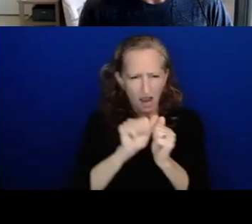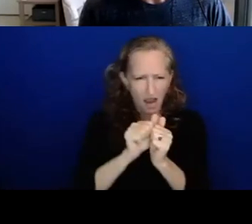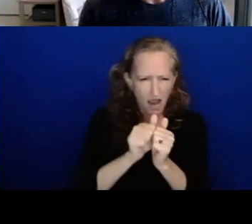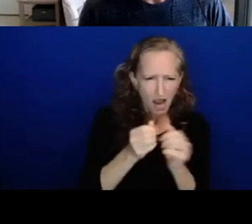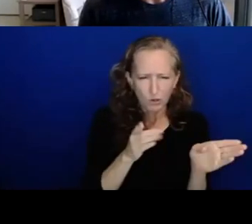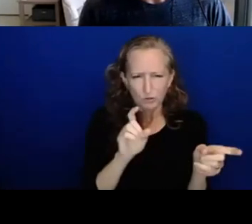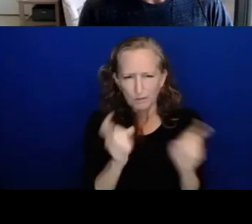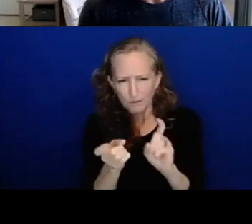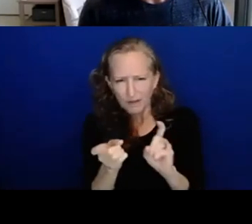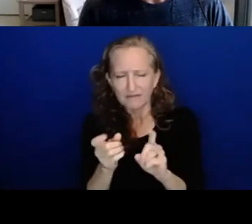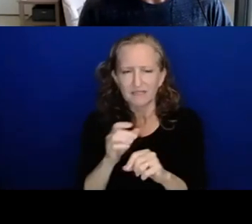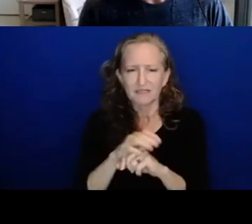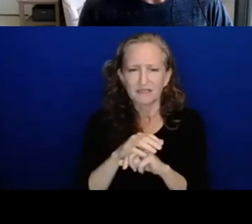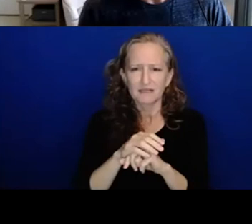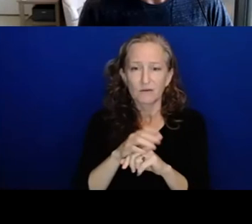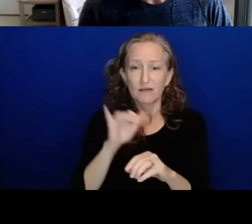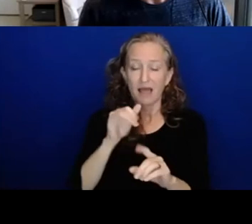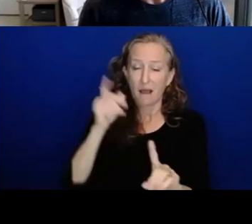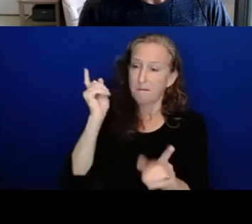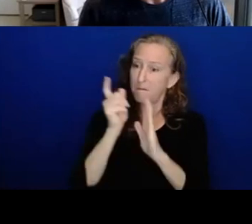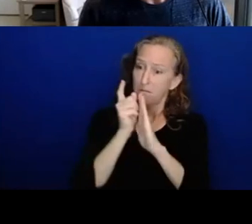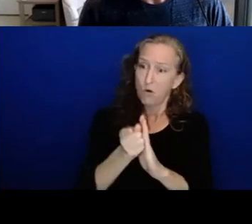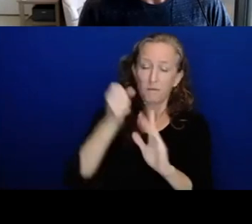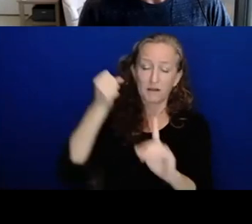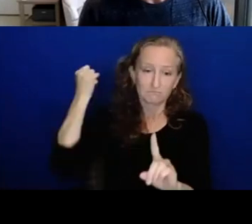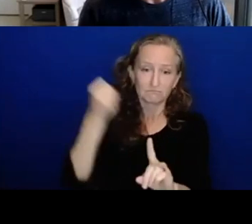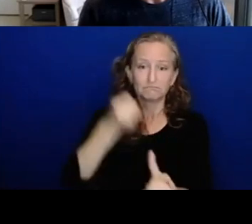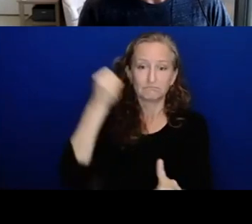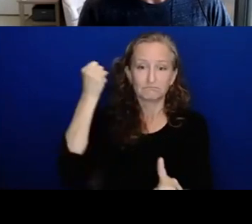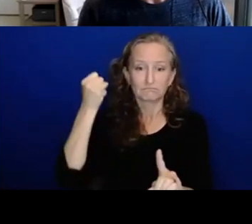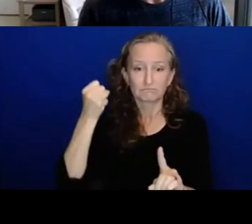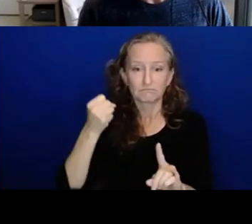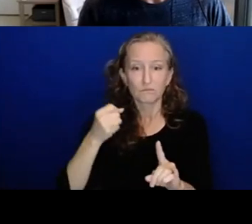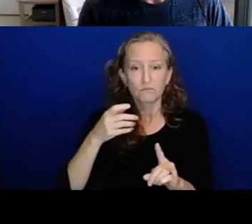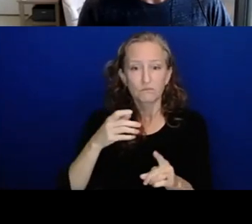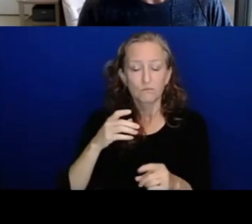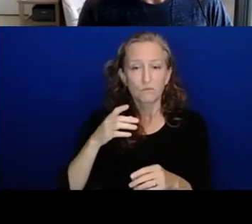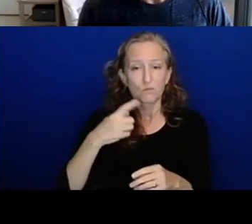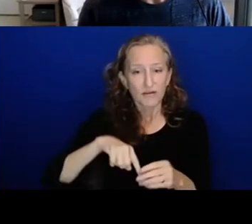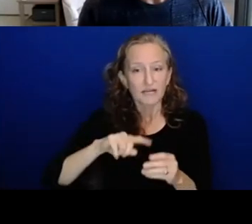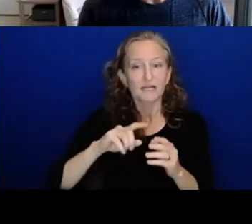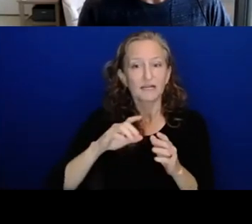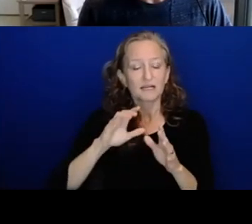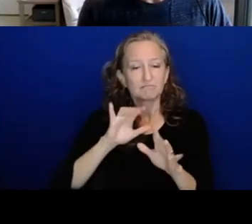crisis came and our order came, I think we executed a work from home strategy fairly